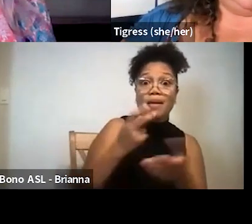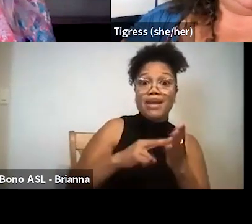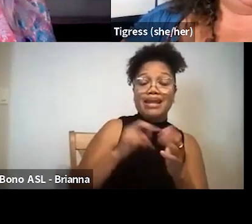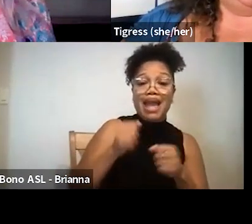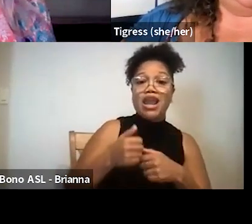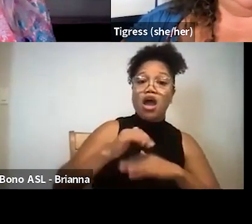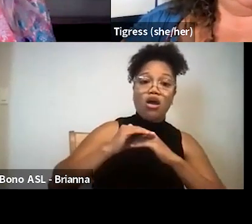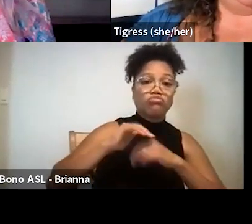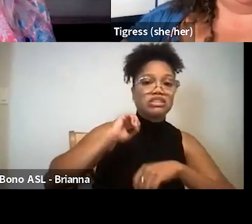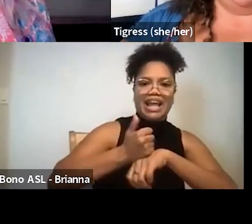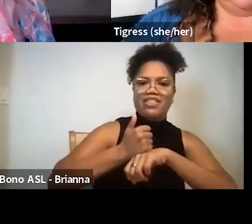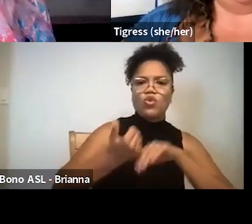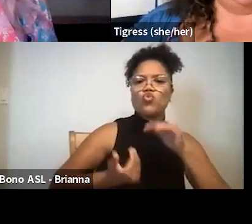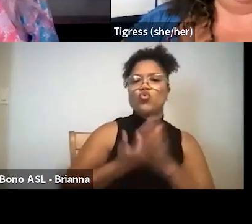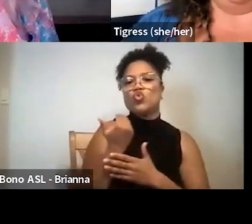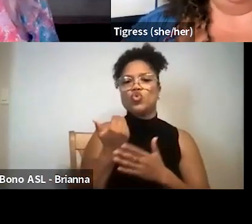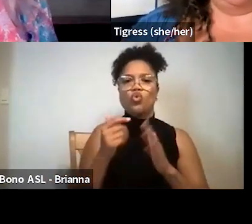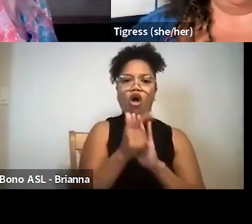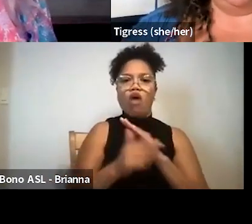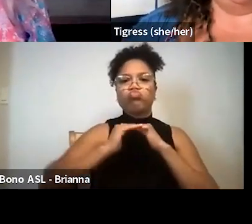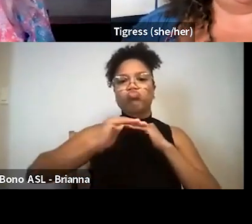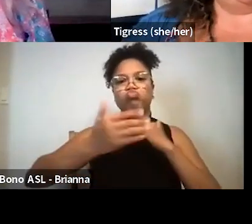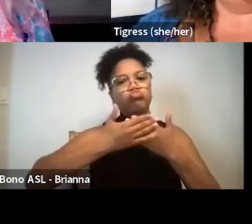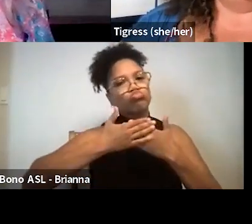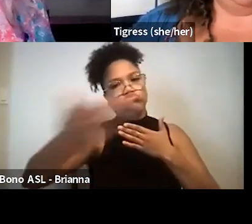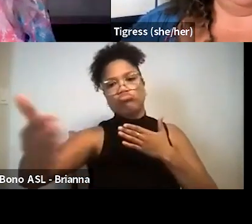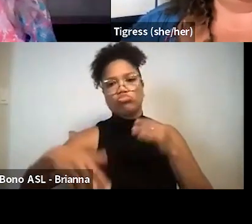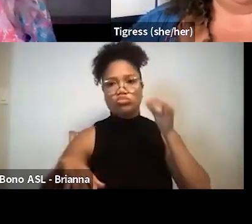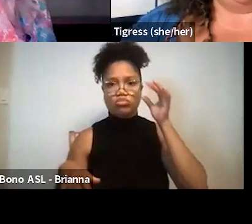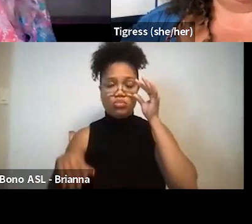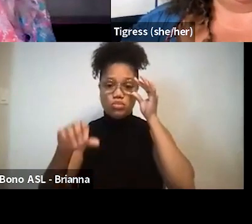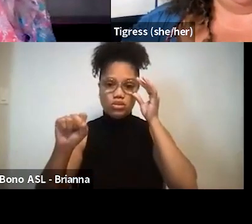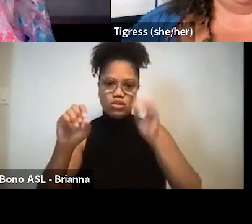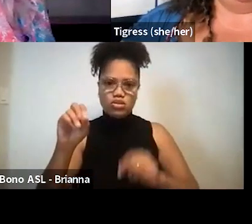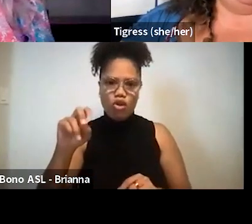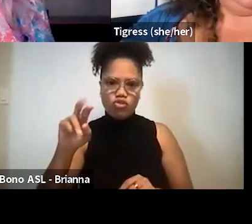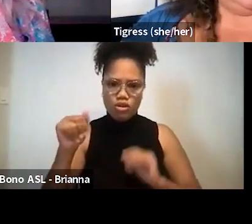And you know, Sandra Soloway, who we talked about earlier, always reminds us that, like there are things